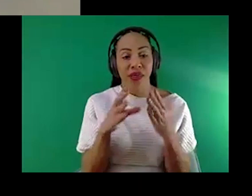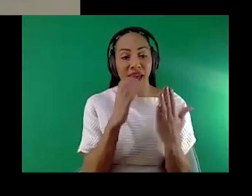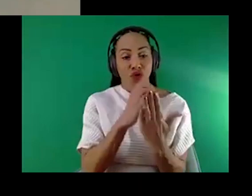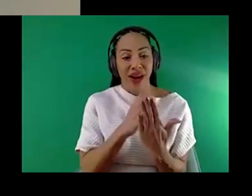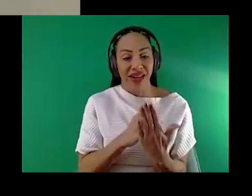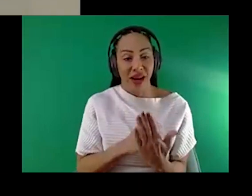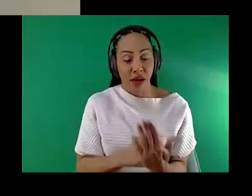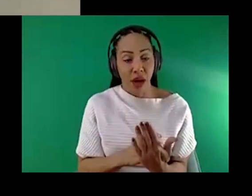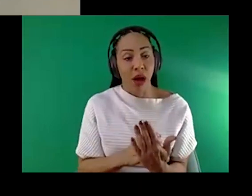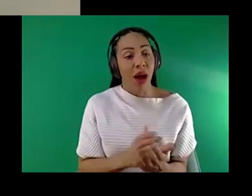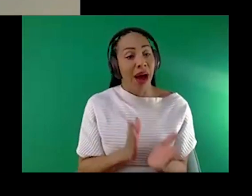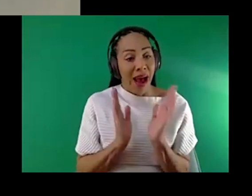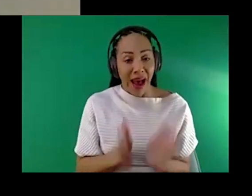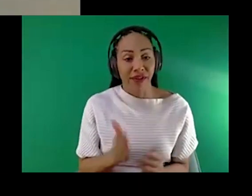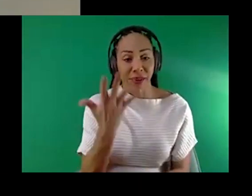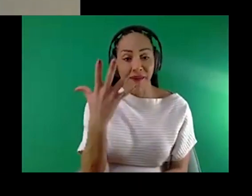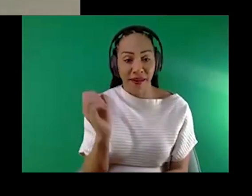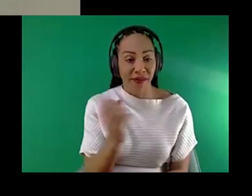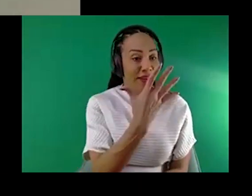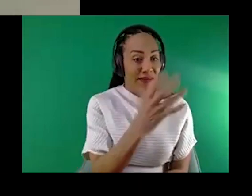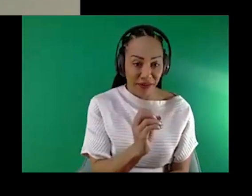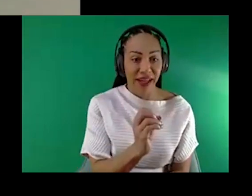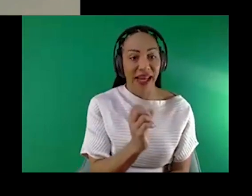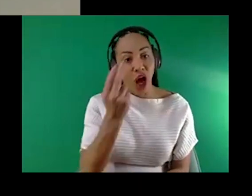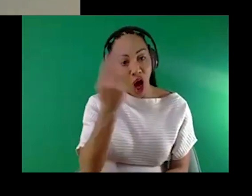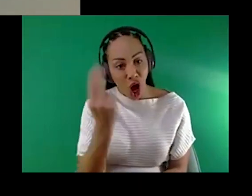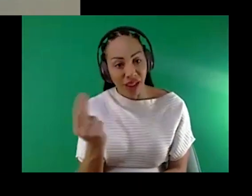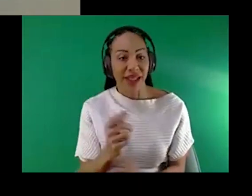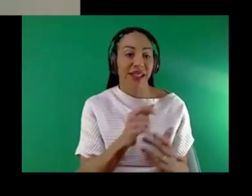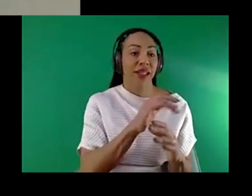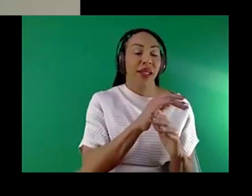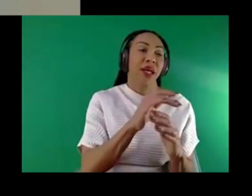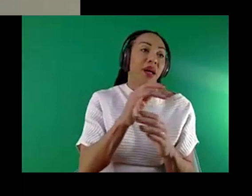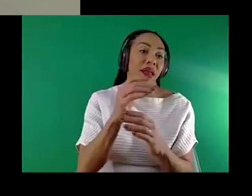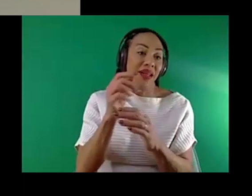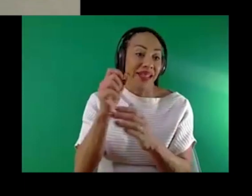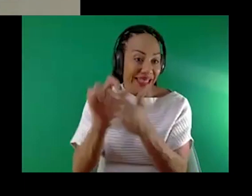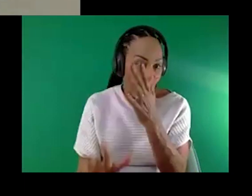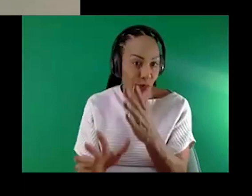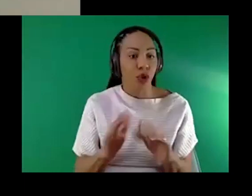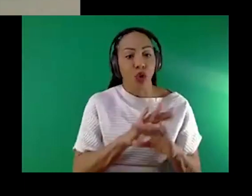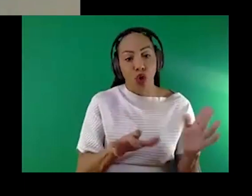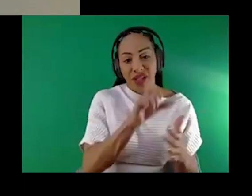is the Baseline criteria but to Sabrina's Point uh the the priority is for disabled artists to